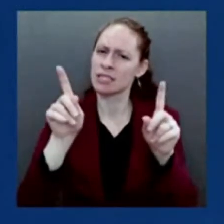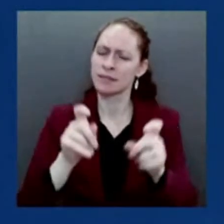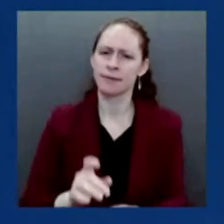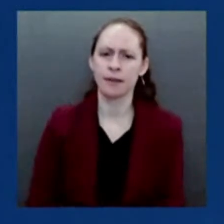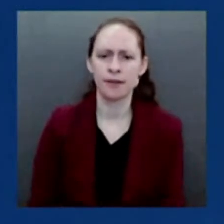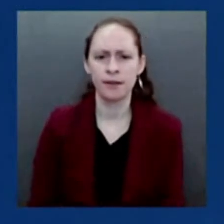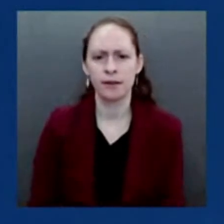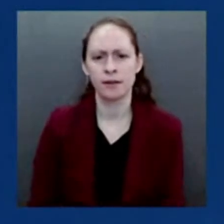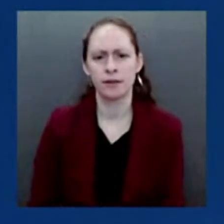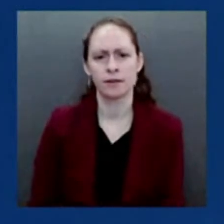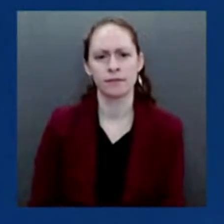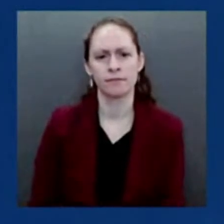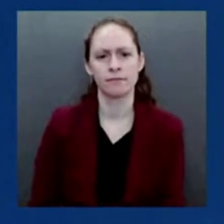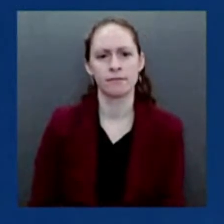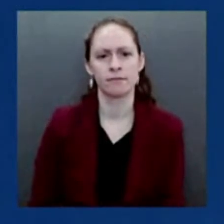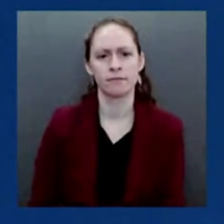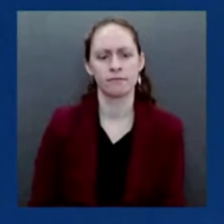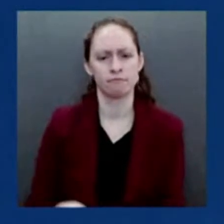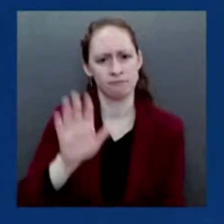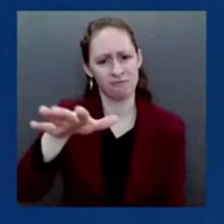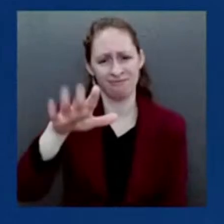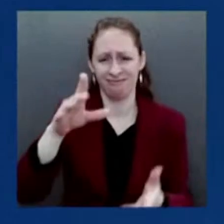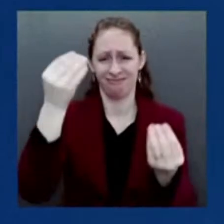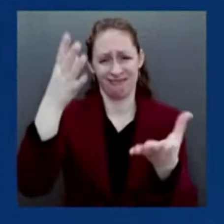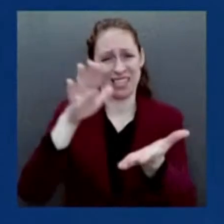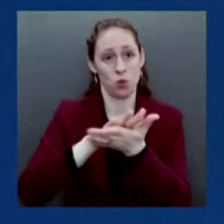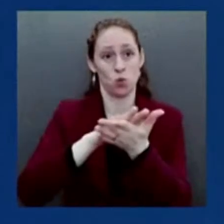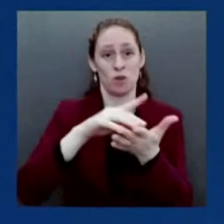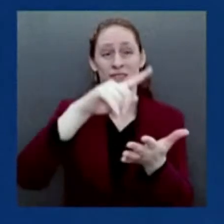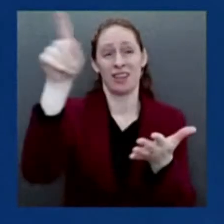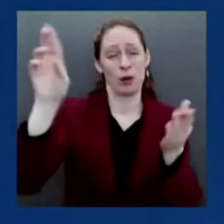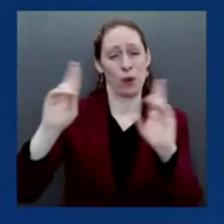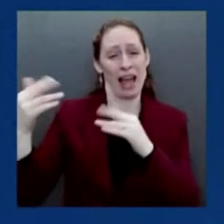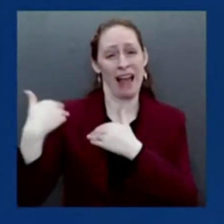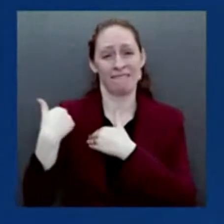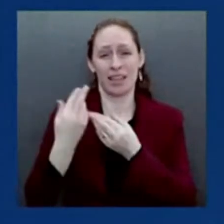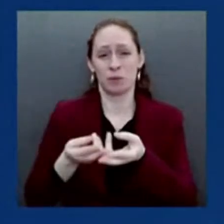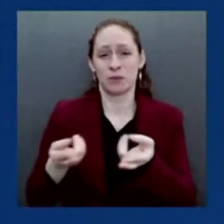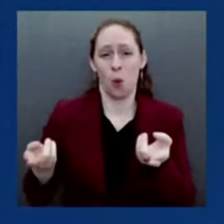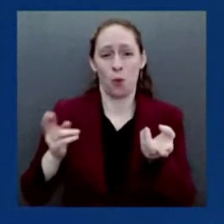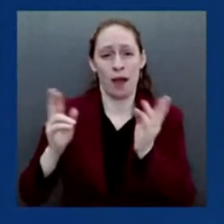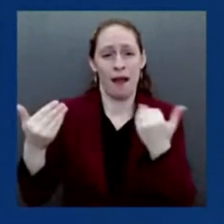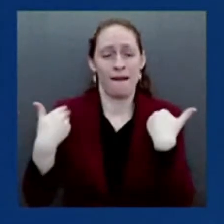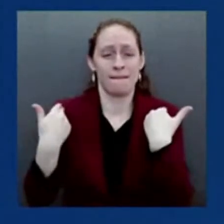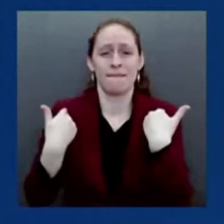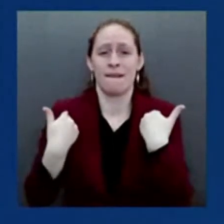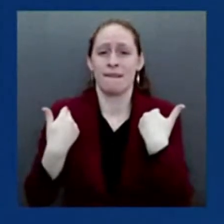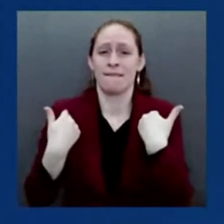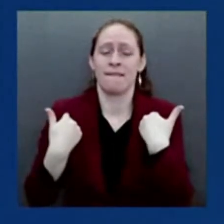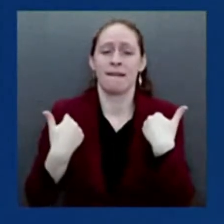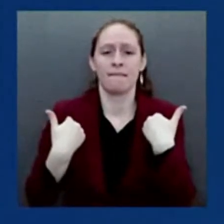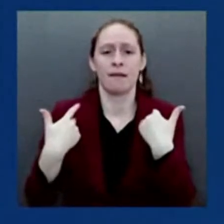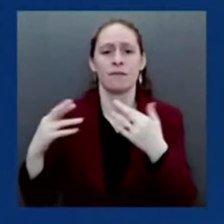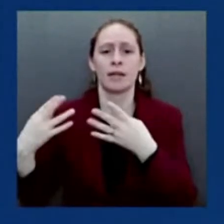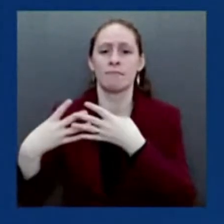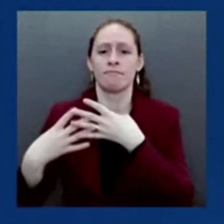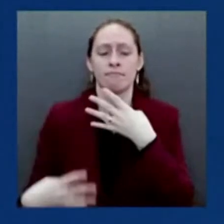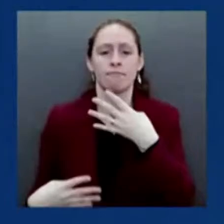SCHOOLS HAVE THE RESOURCES THROUGH THE $10 BILLION THAT WENT OUT THROUGH THE AMERICAN